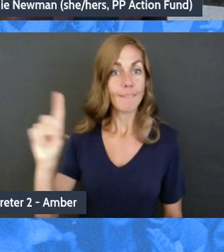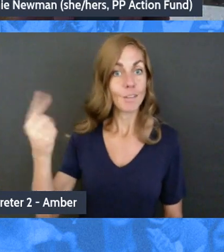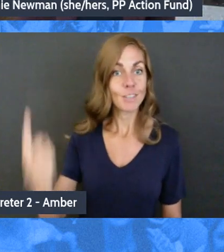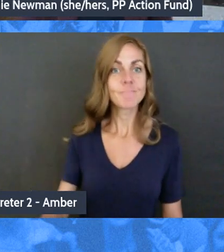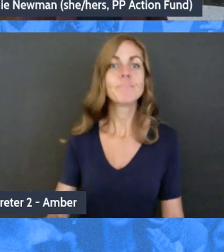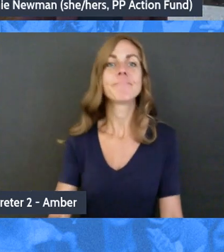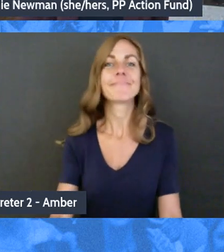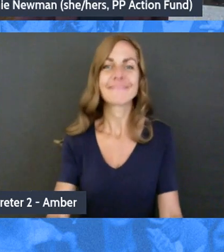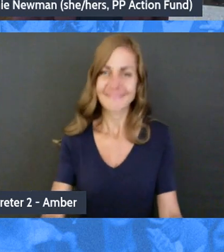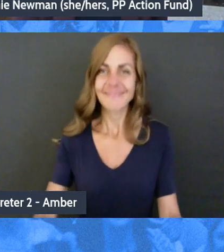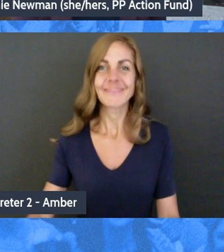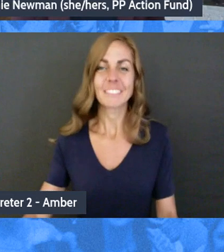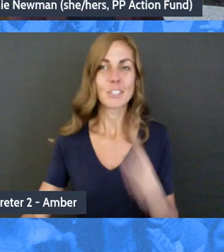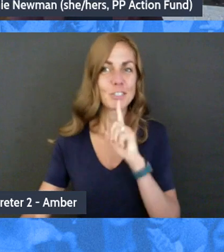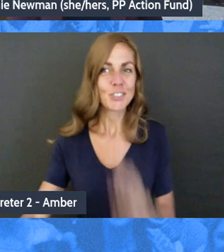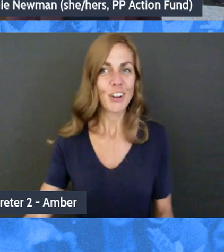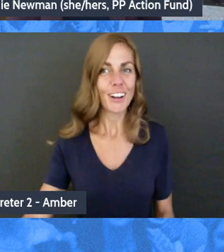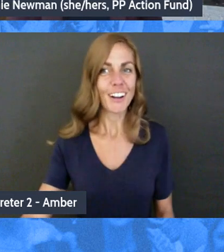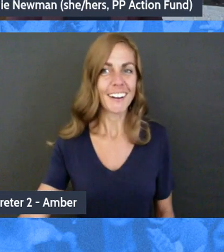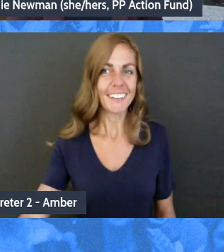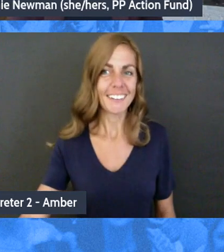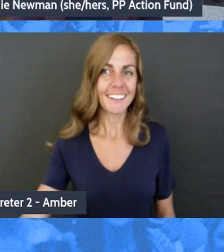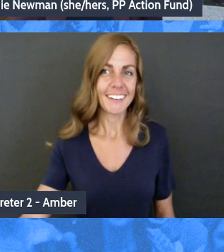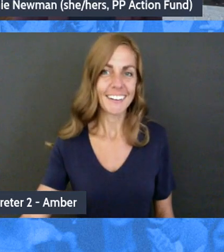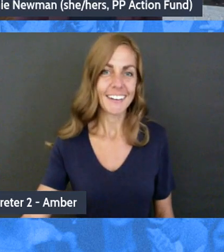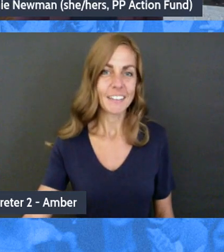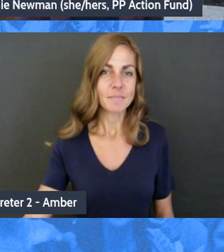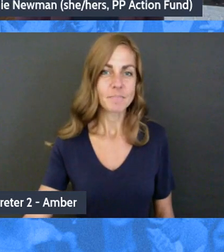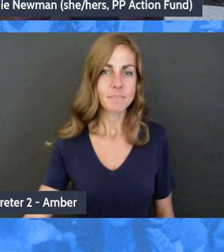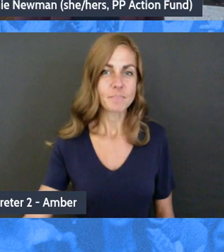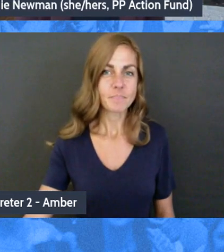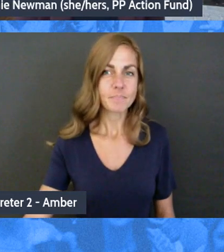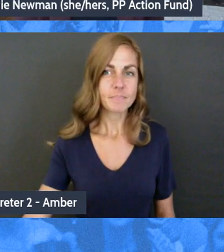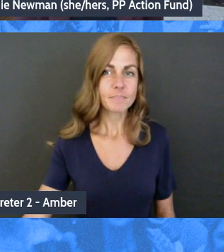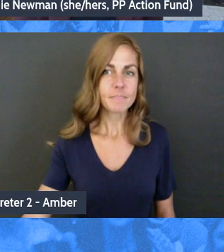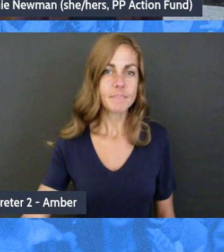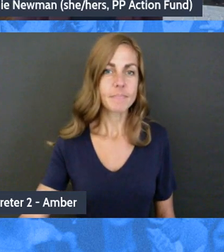Sure, and thank you so much for having me today. My name is Melanie Roussell Newman,